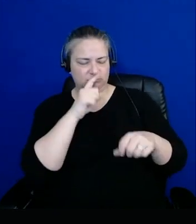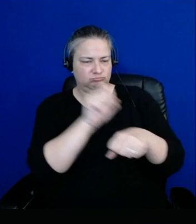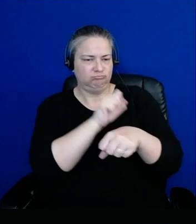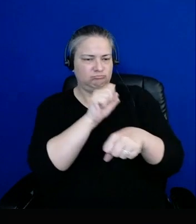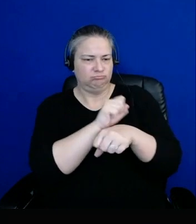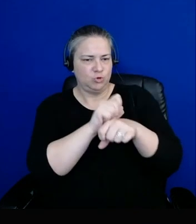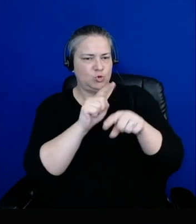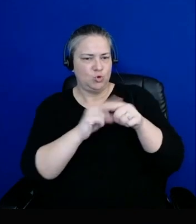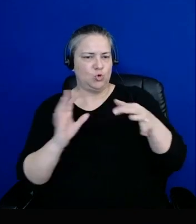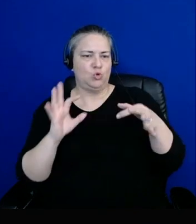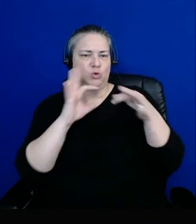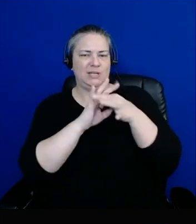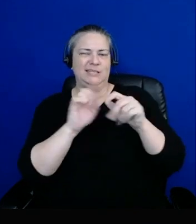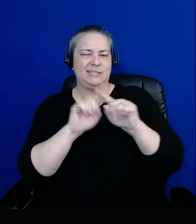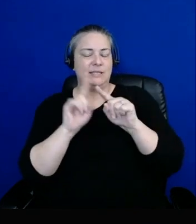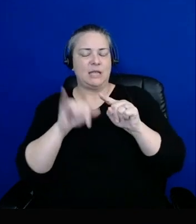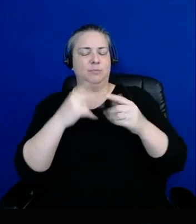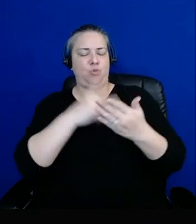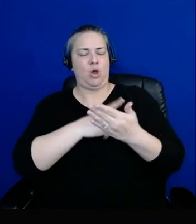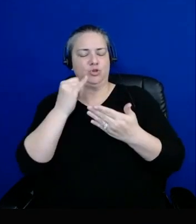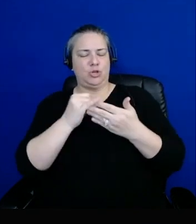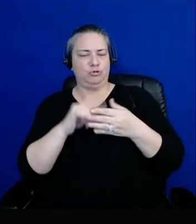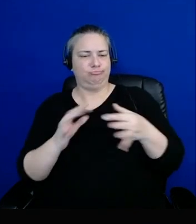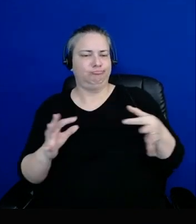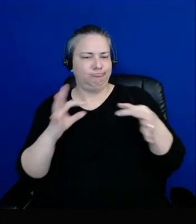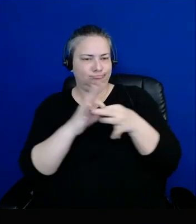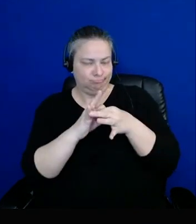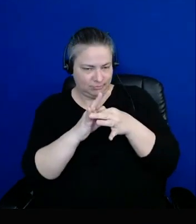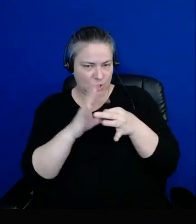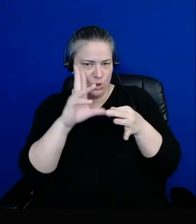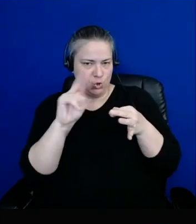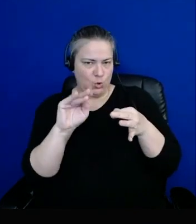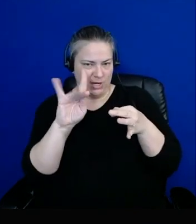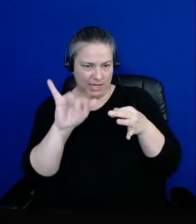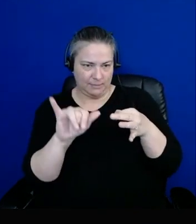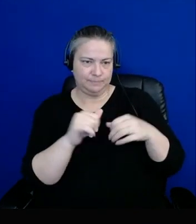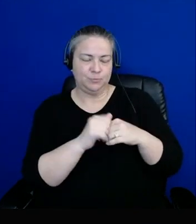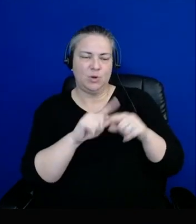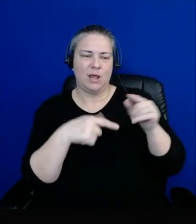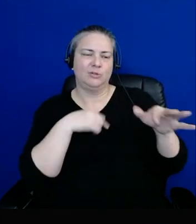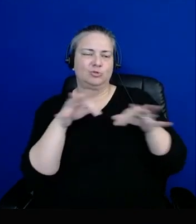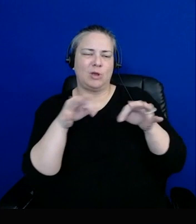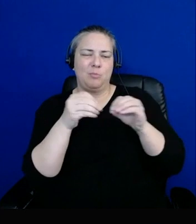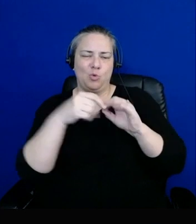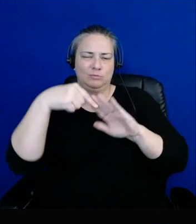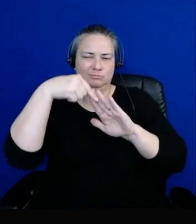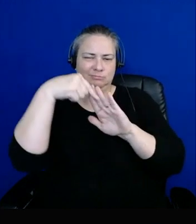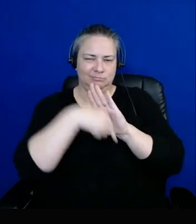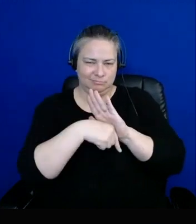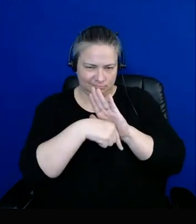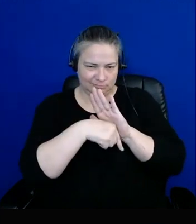for our Unity based project. As I described in further detail in our full talk,